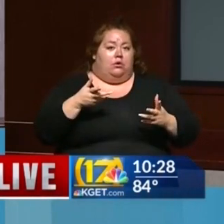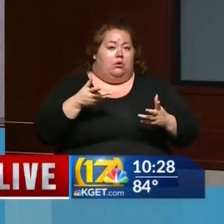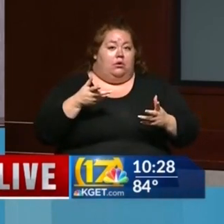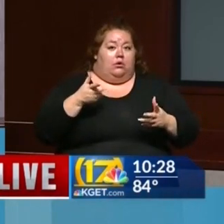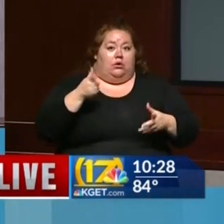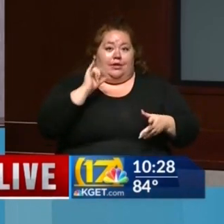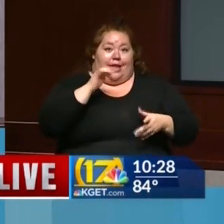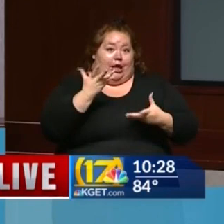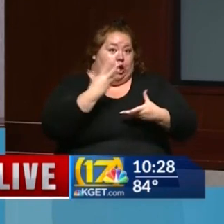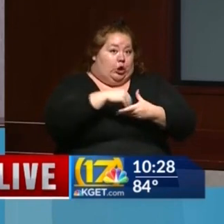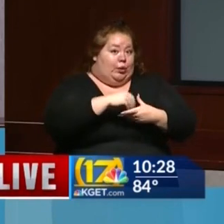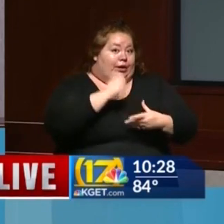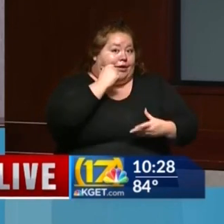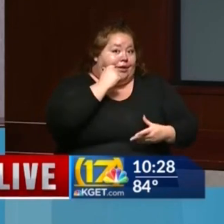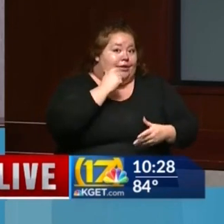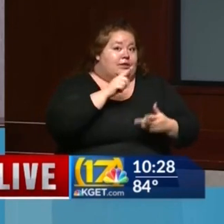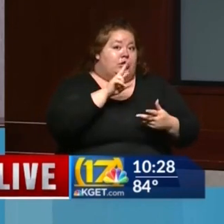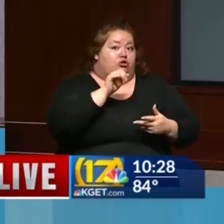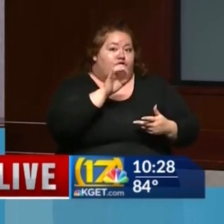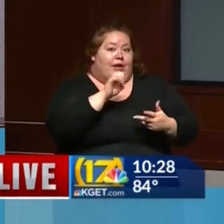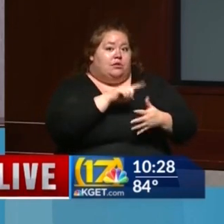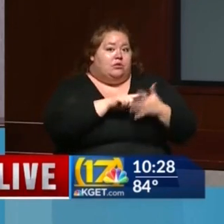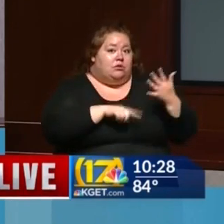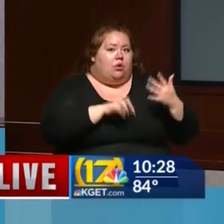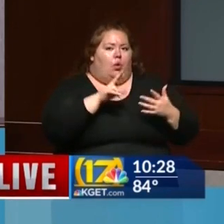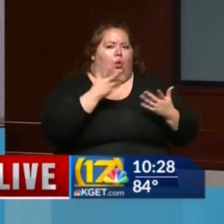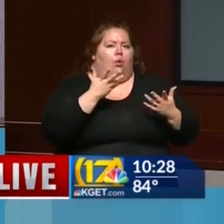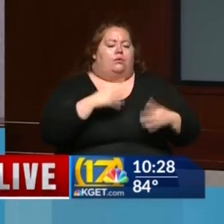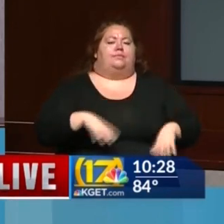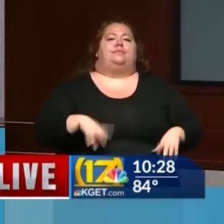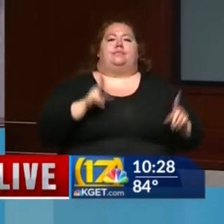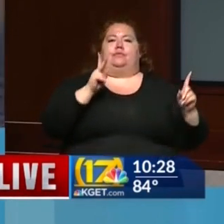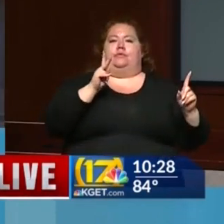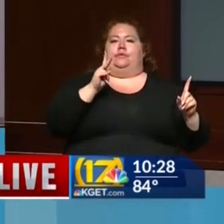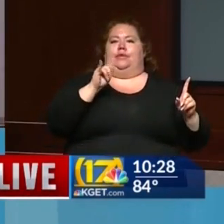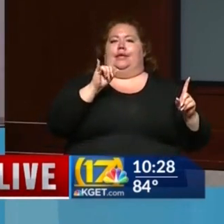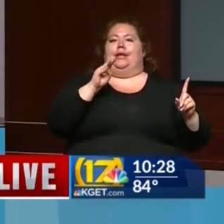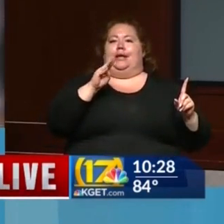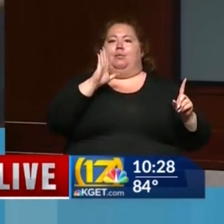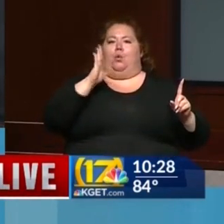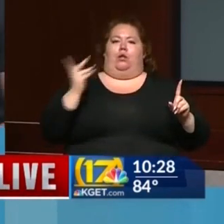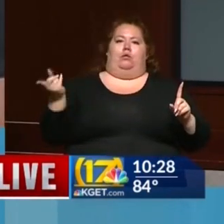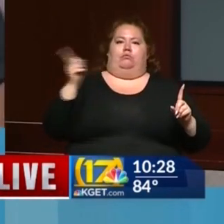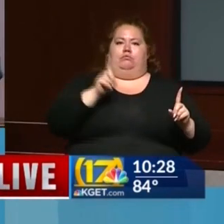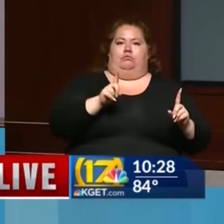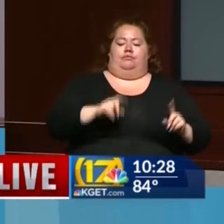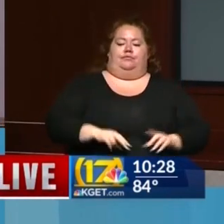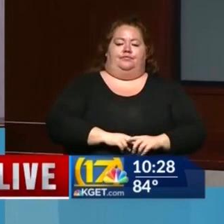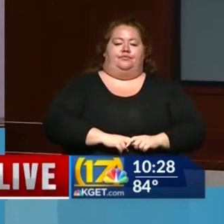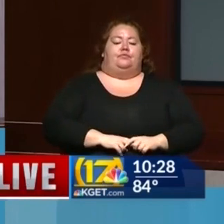BY CHARTS IN THE NEW DATA DASHBOARD, THIS ADDITIONAL DATA IS NOT INCLUDING THEETHIST TEASE